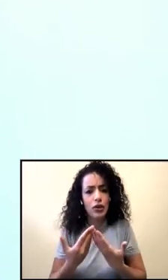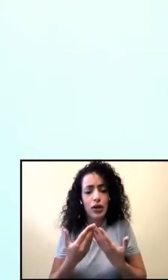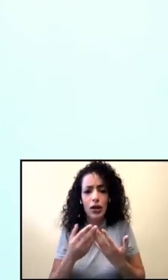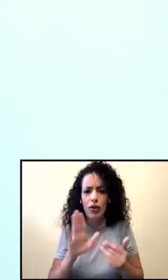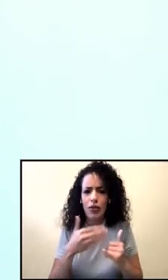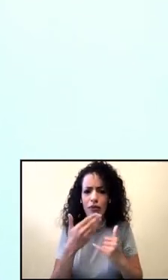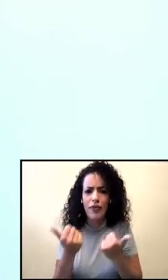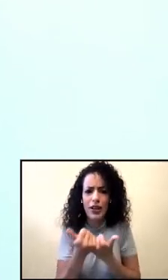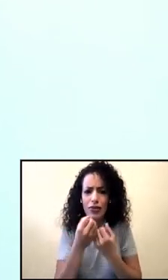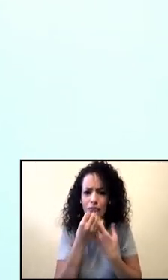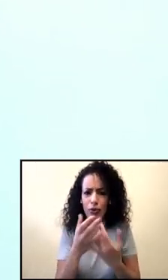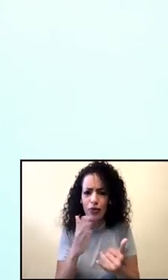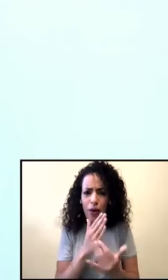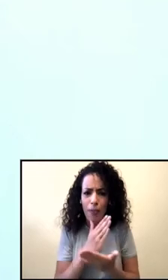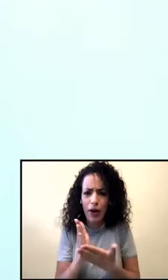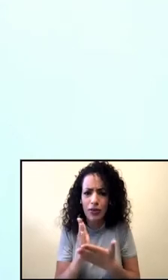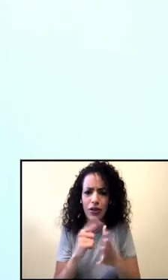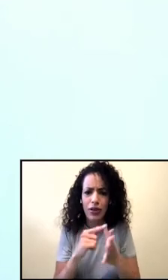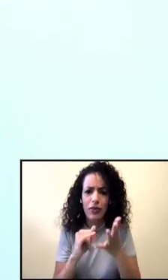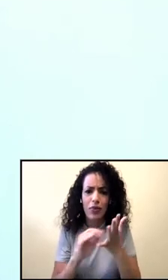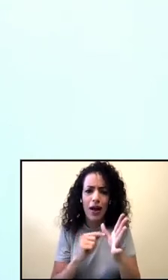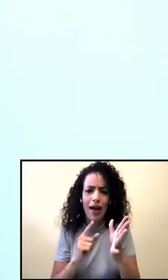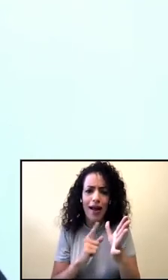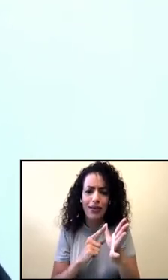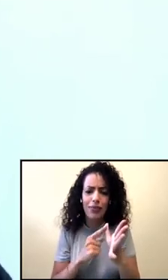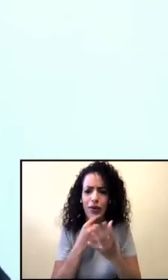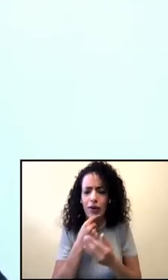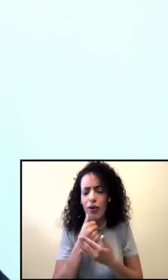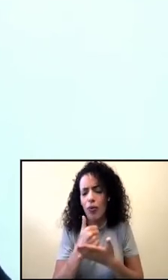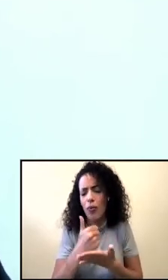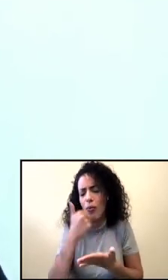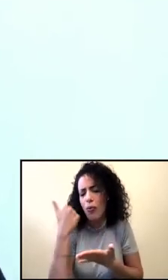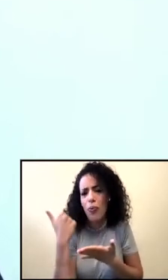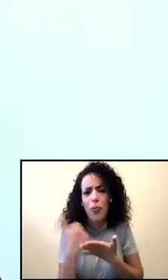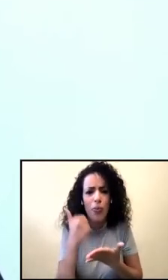from Asma Ball who is incredible, and a close friend, and you should all check out her work,